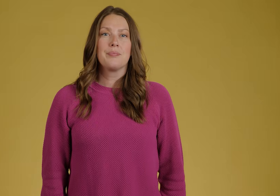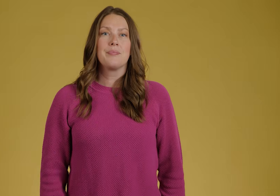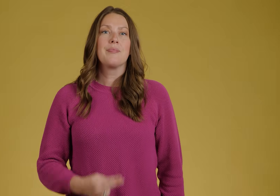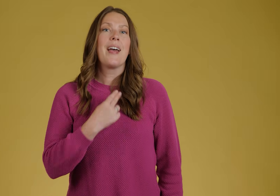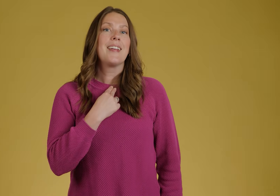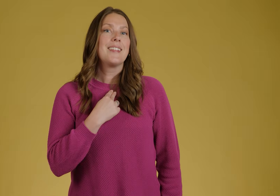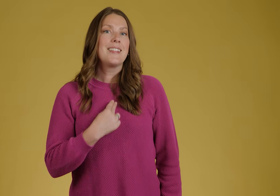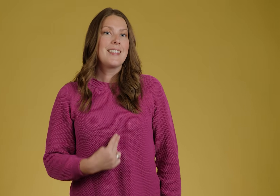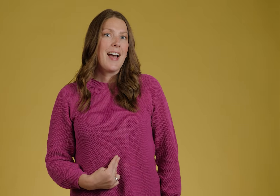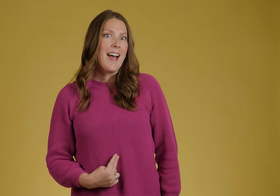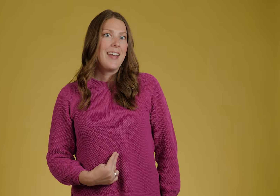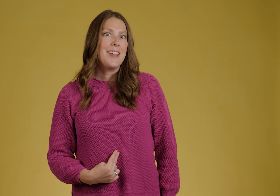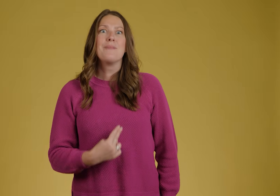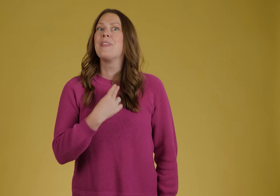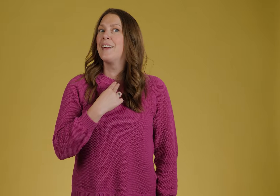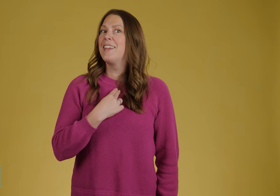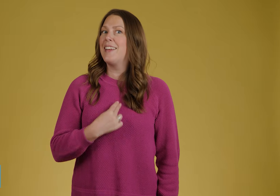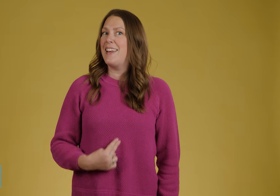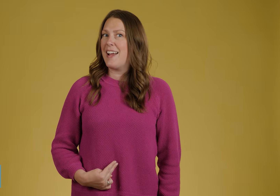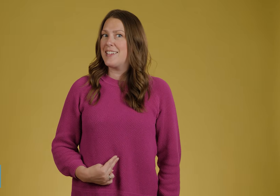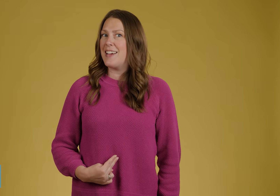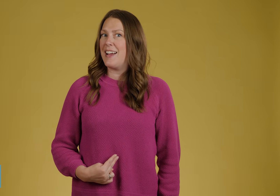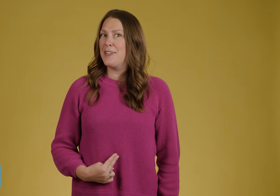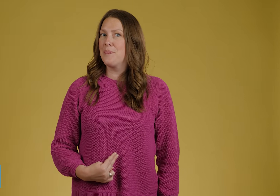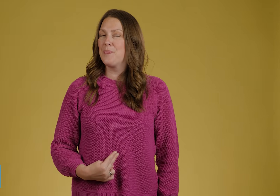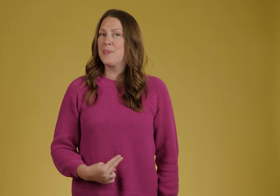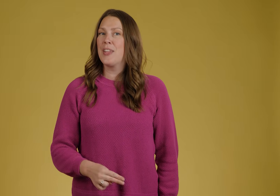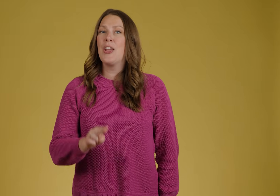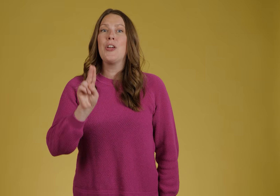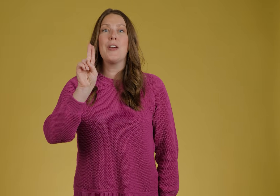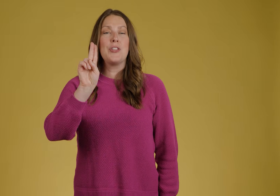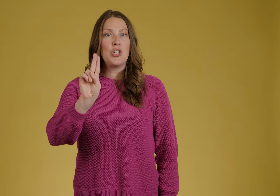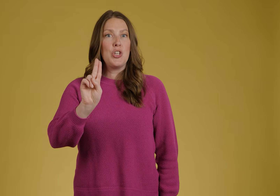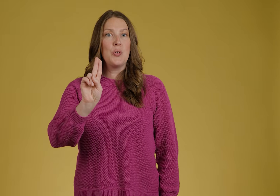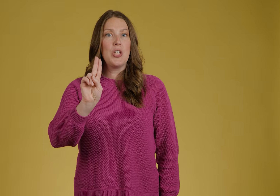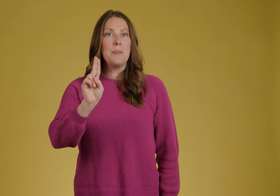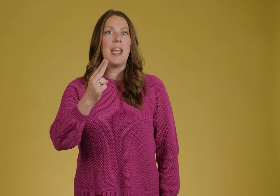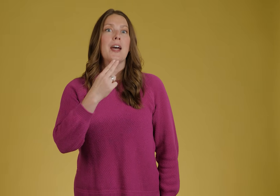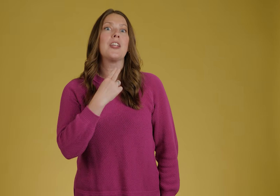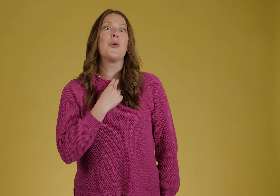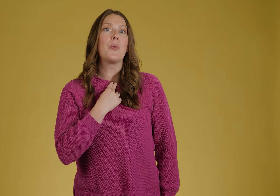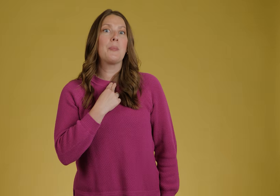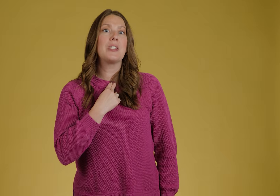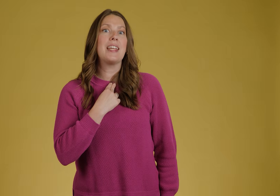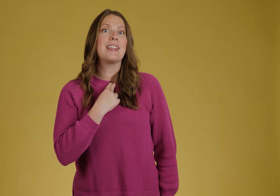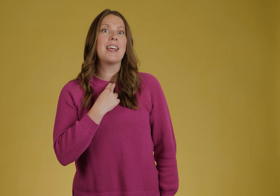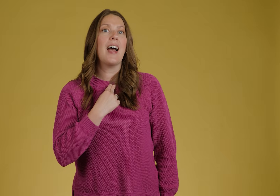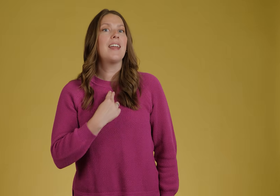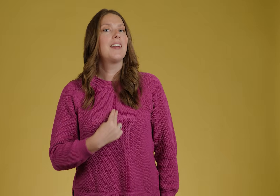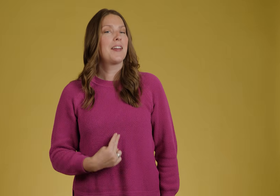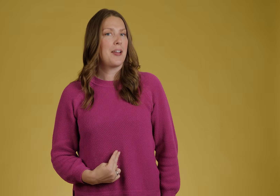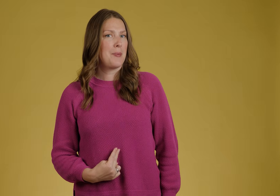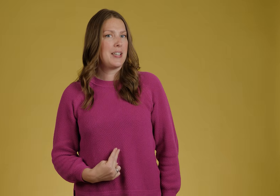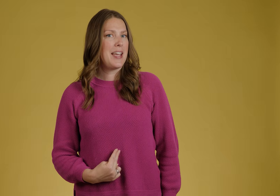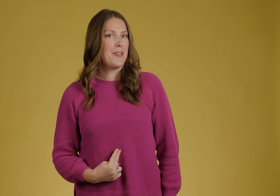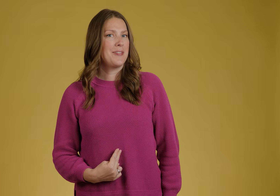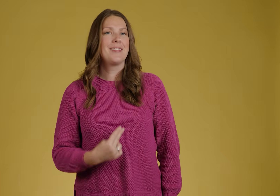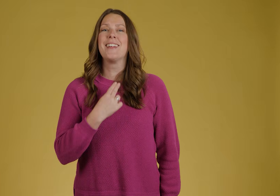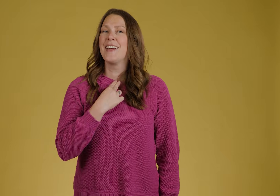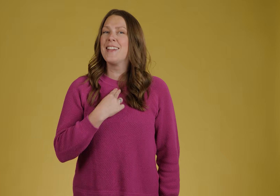Tie. Necktie. You have this u-shaped hand representing the tie coming down.